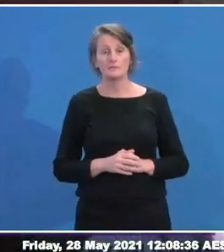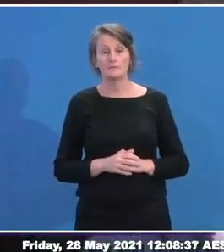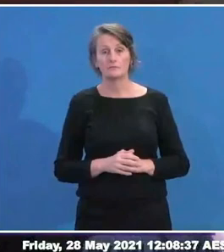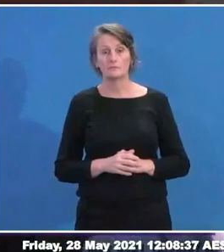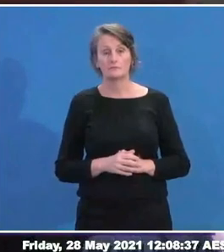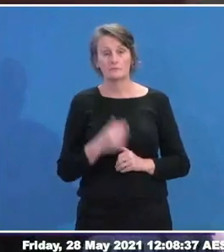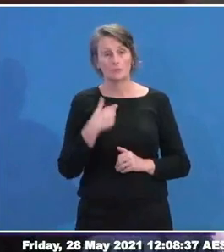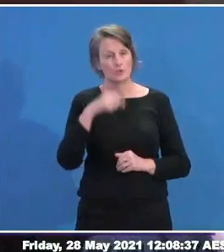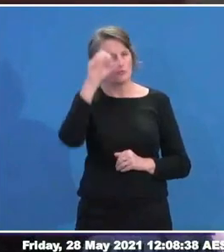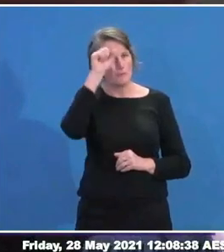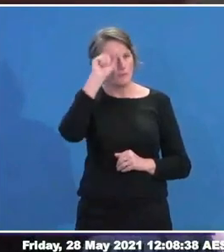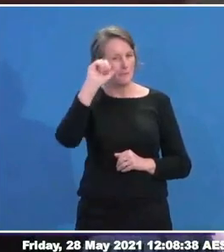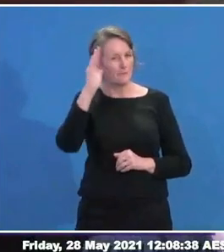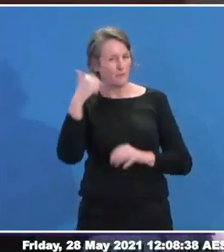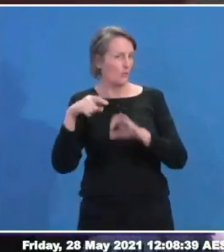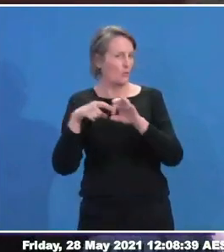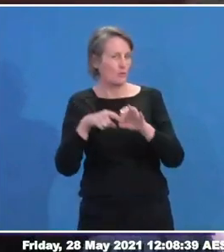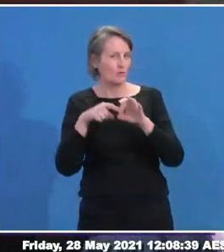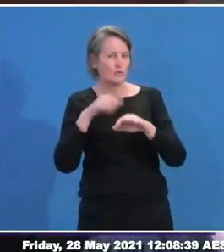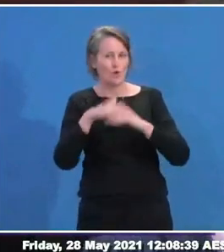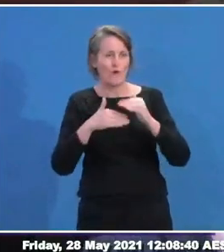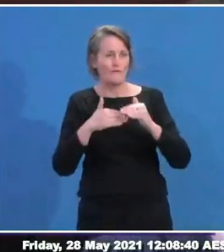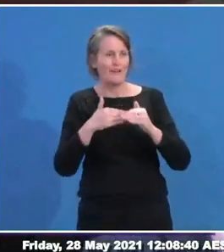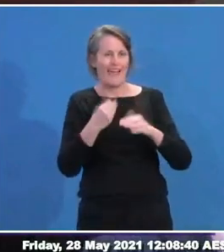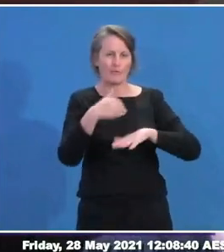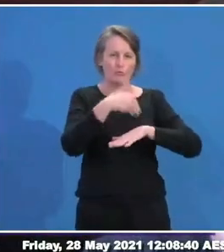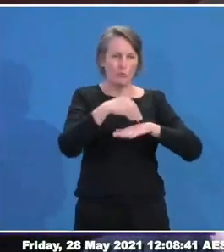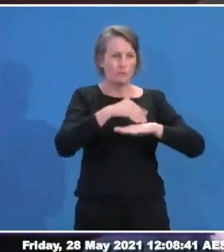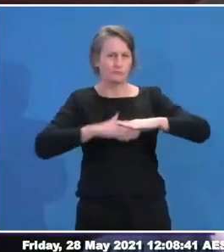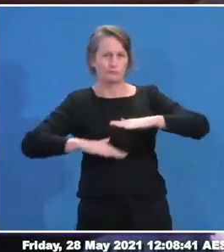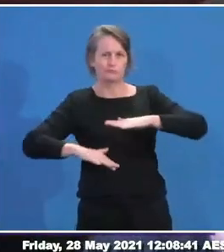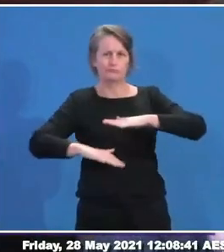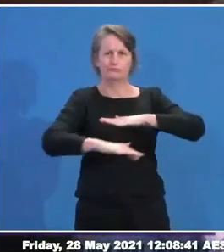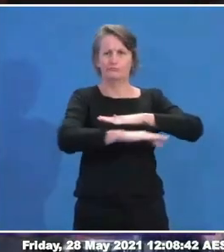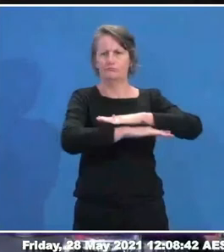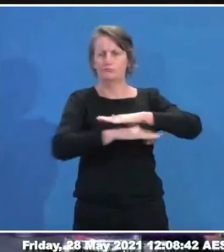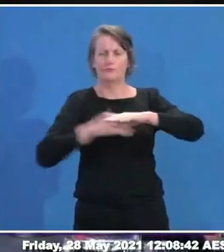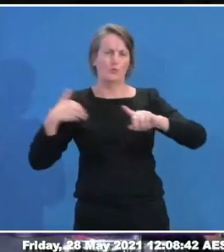questions about the boiling frog scenario. Yes. Halfway down the page, do you see that? Yes.